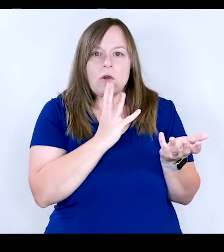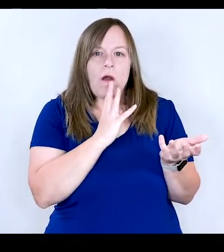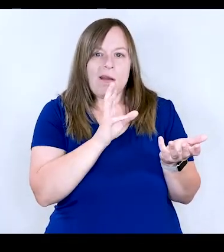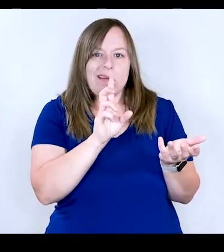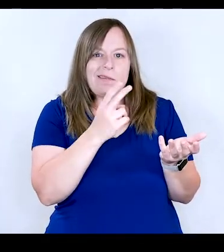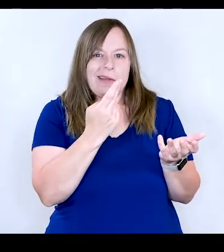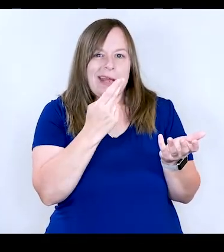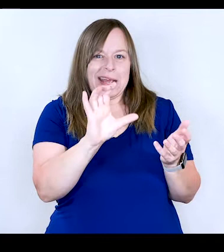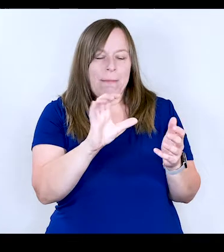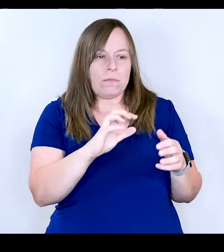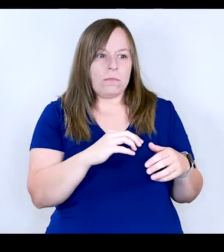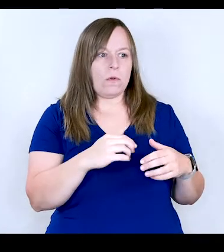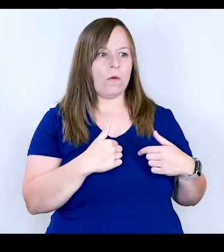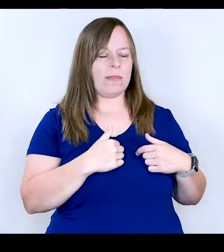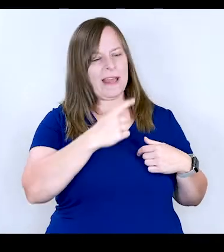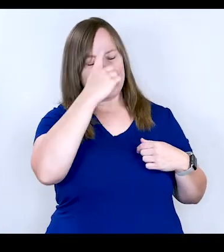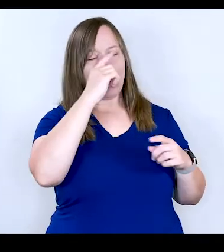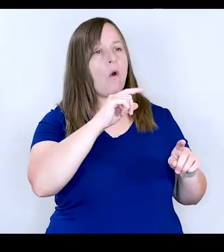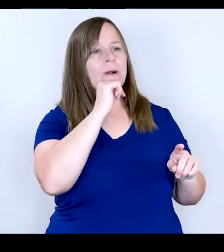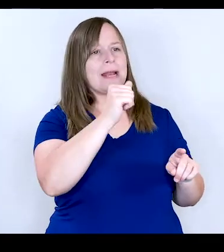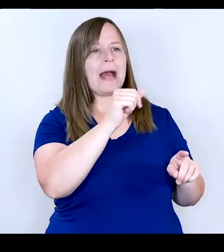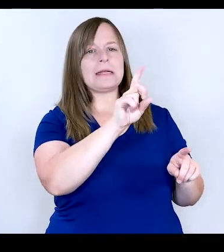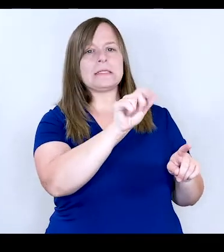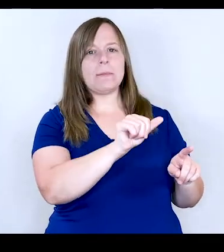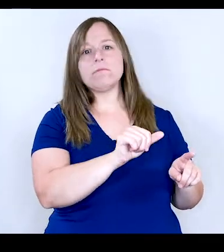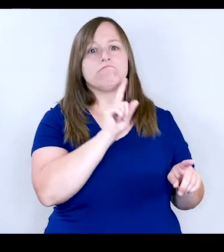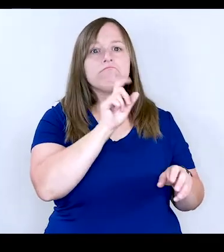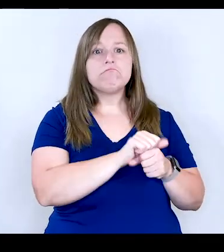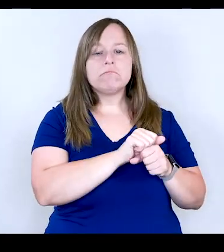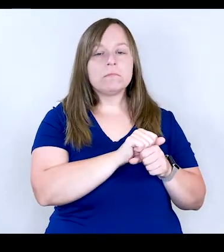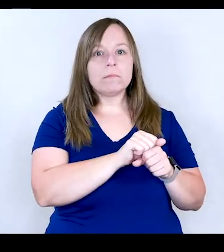we're not disabled. That's the stereotype and that's the farthest thing from the